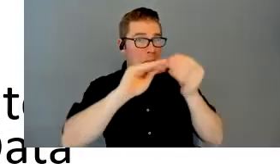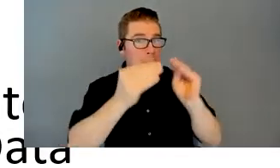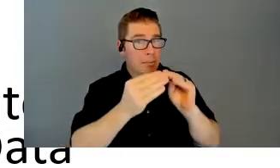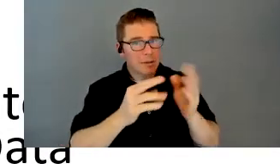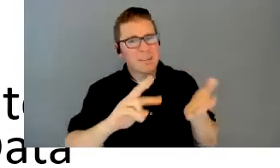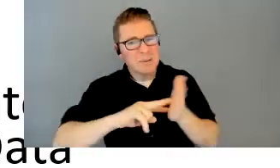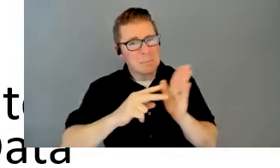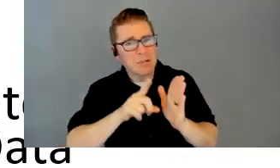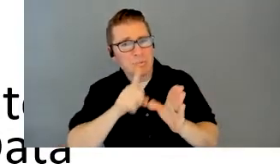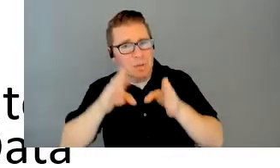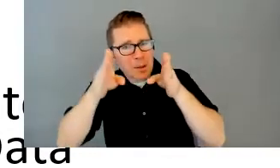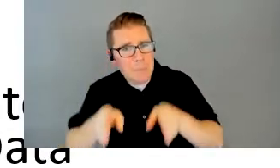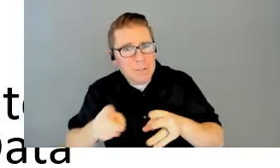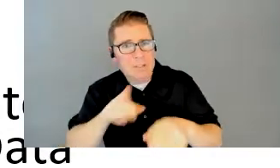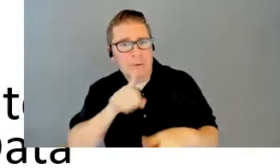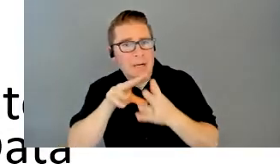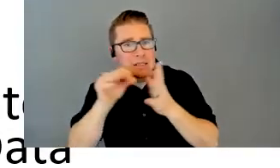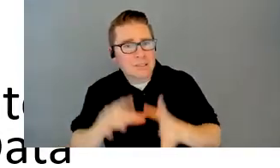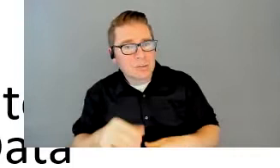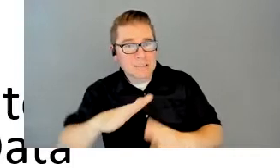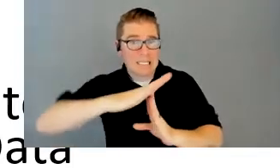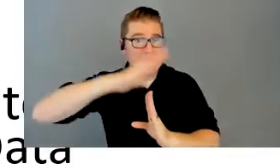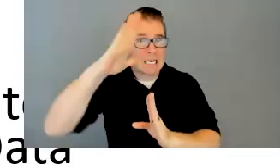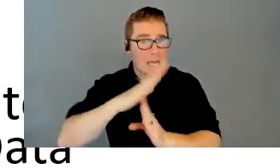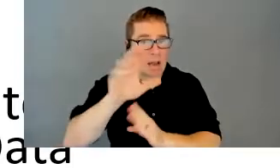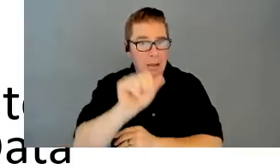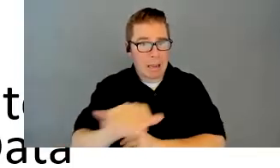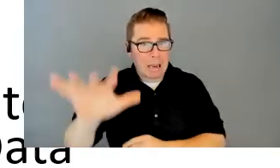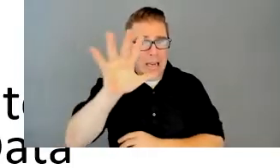I don't want that to perpetuate the model minority myth